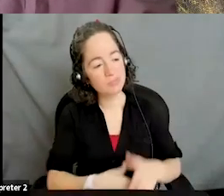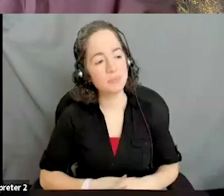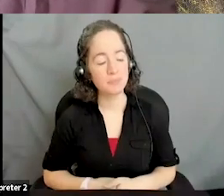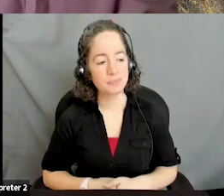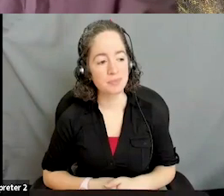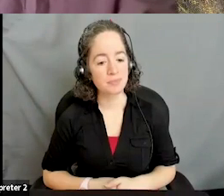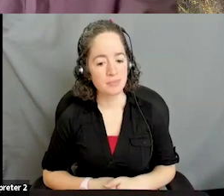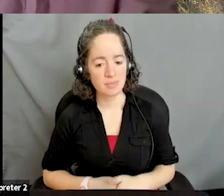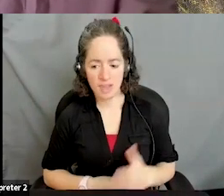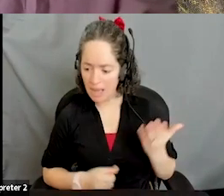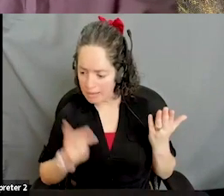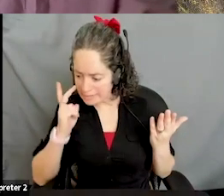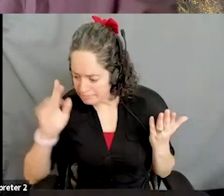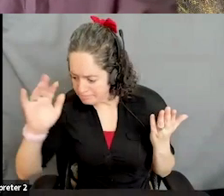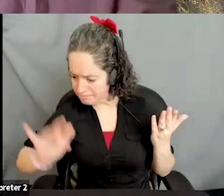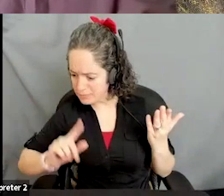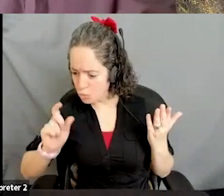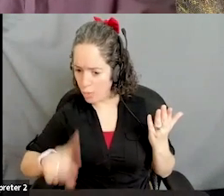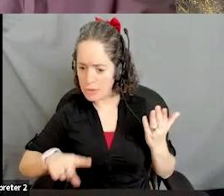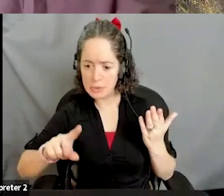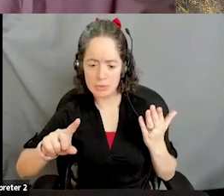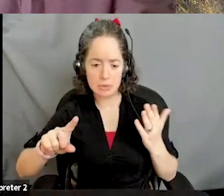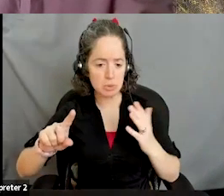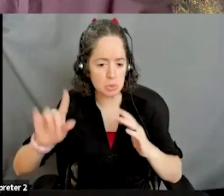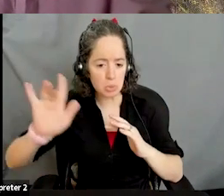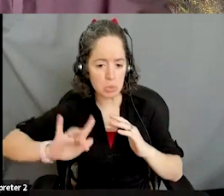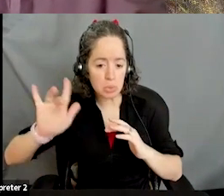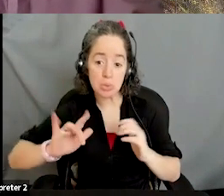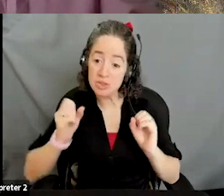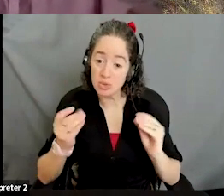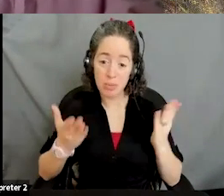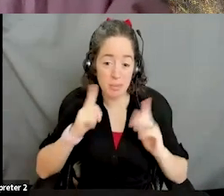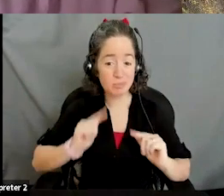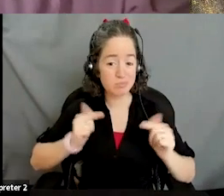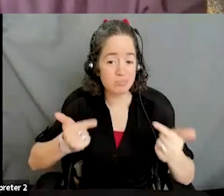I don't see any other questions. I think we're going to let everybody get back to their day a little bit early.